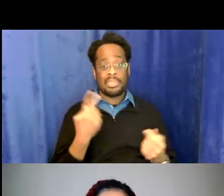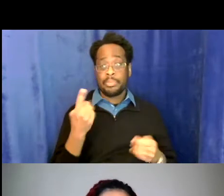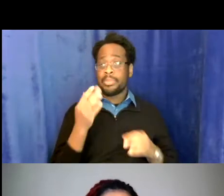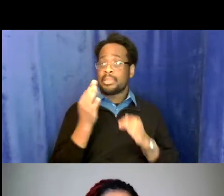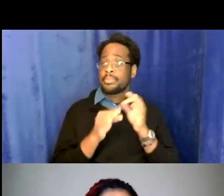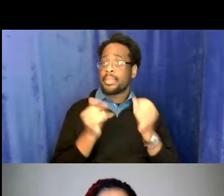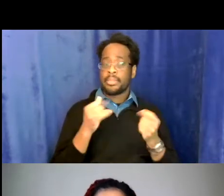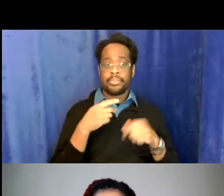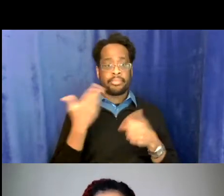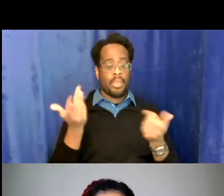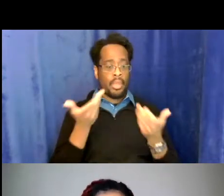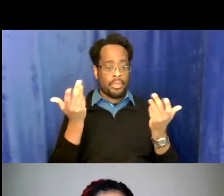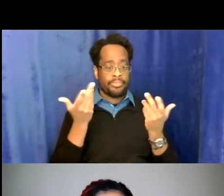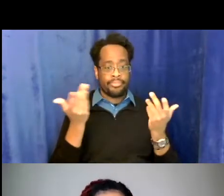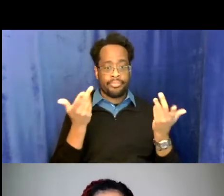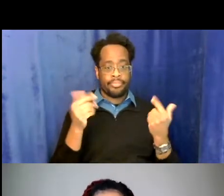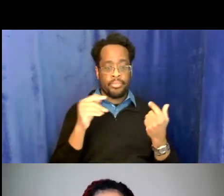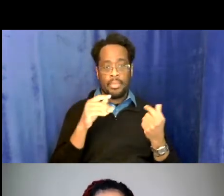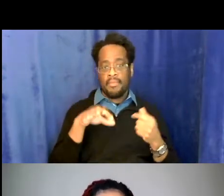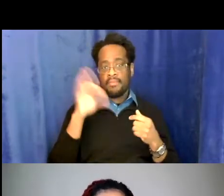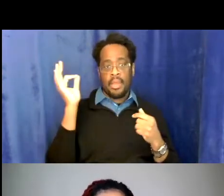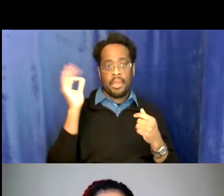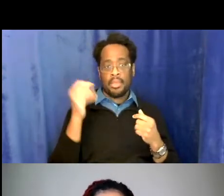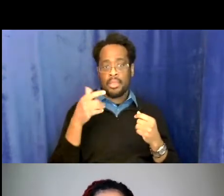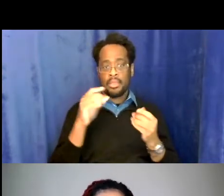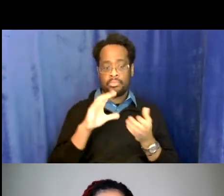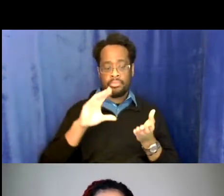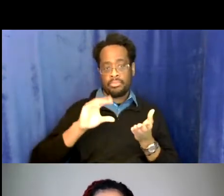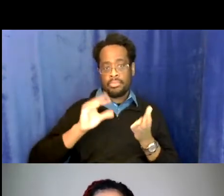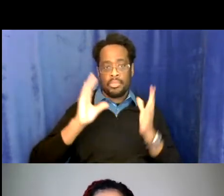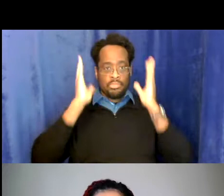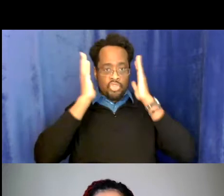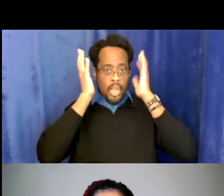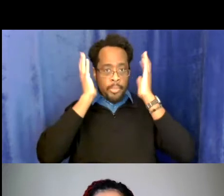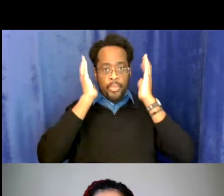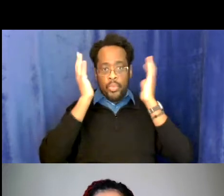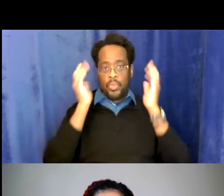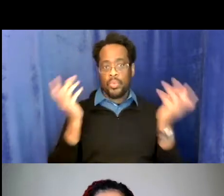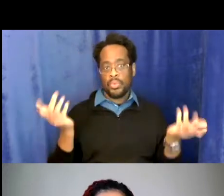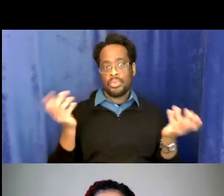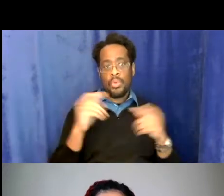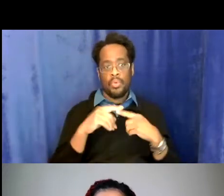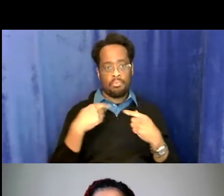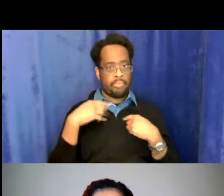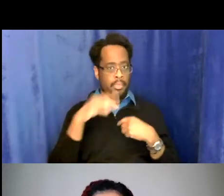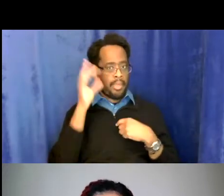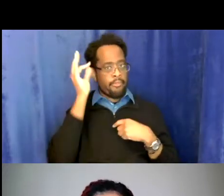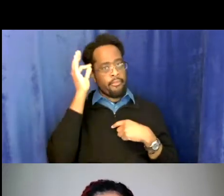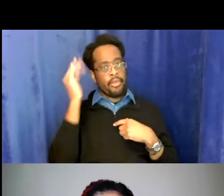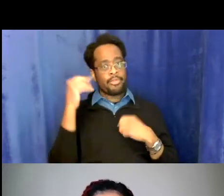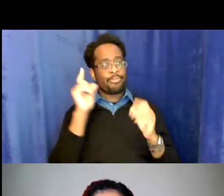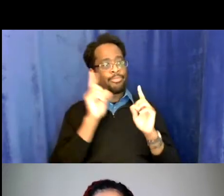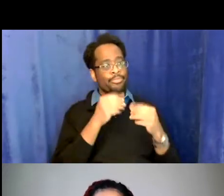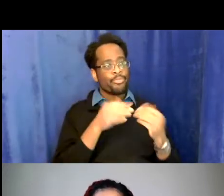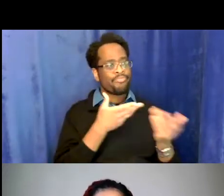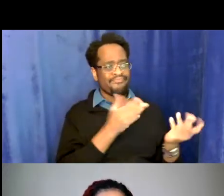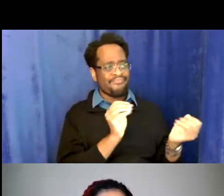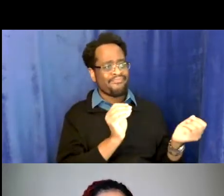cultural representation. It can be anything. Let's say shampoo. You know if you have a